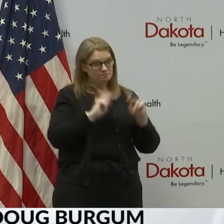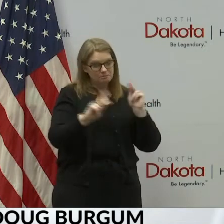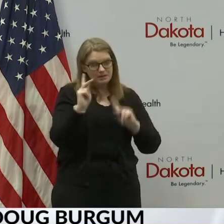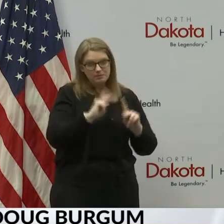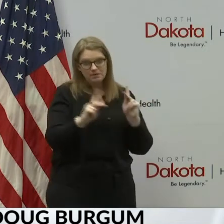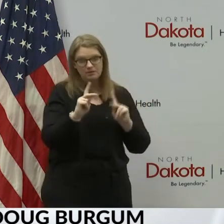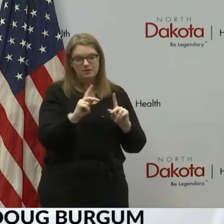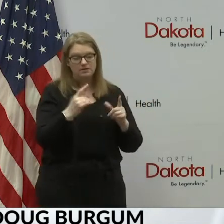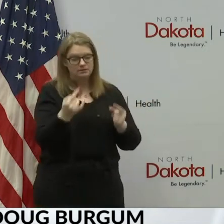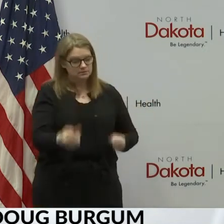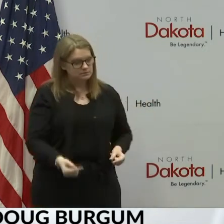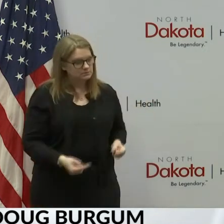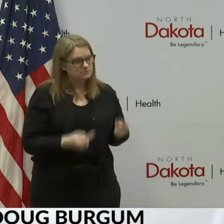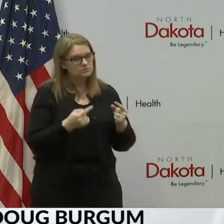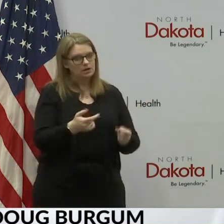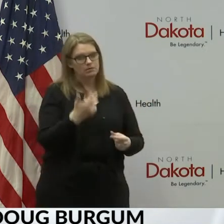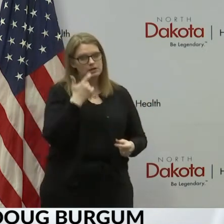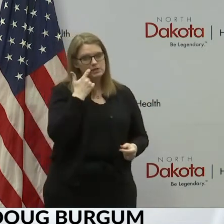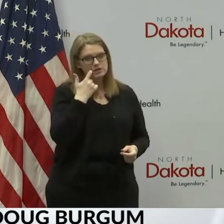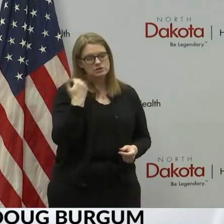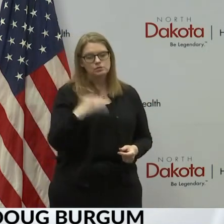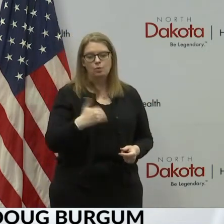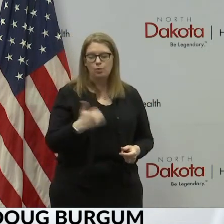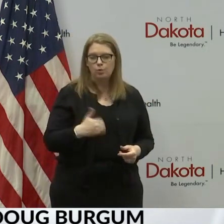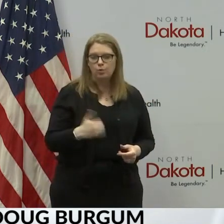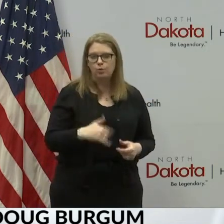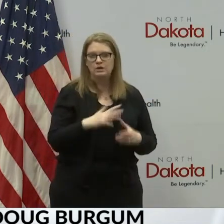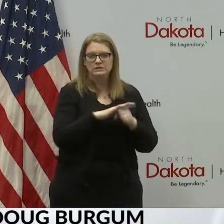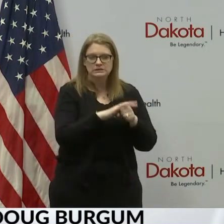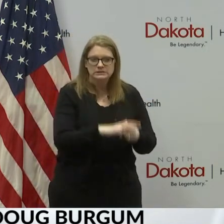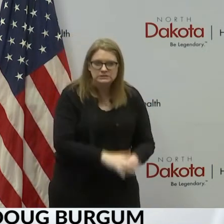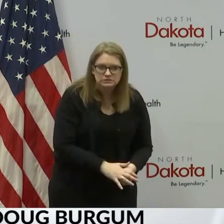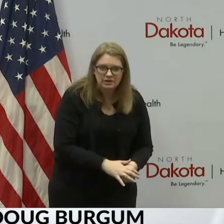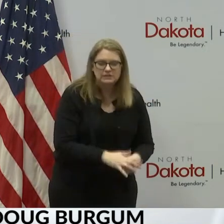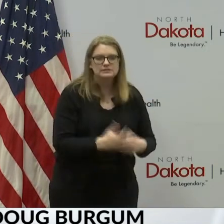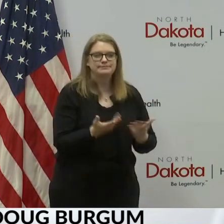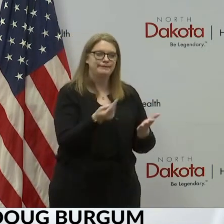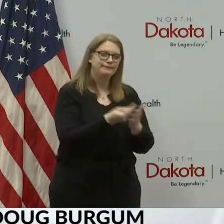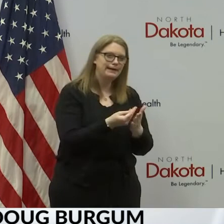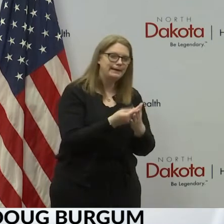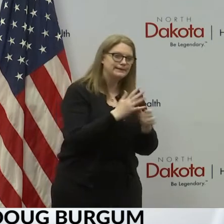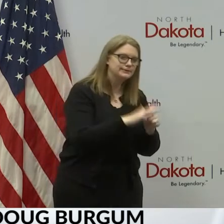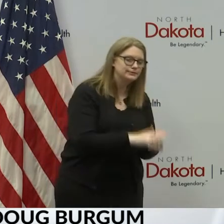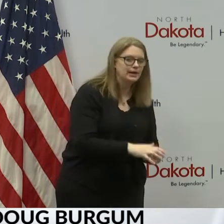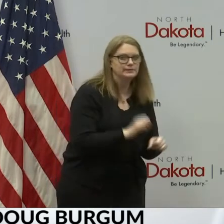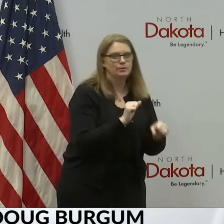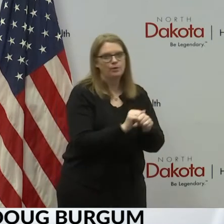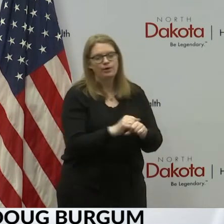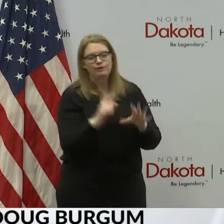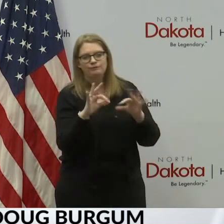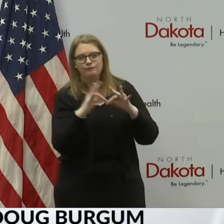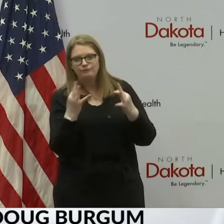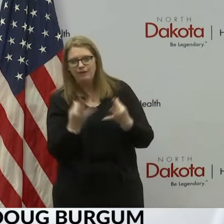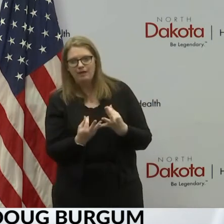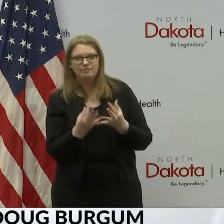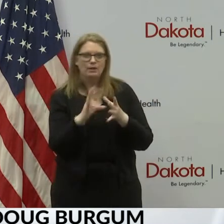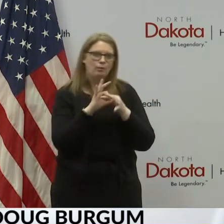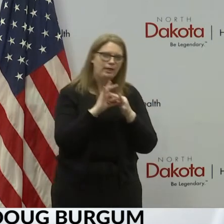SERIOUSNESS TO THIS. BECAUSE WE KNOW THAT THOSE WHO STRUGGLE WITH THE DISEASE OF ADDICTION FACE ADDED PRESSURES DURING TIMES OF STRESS, WHETHER